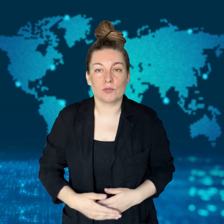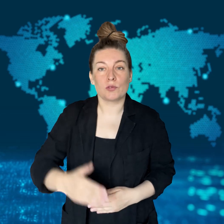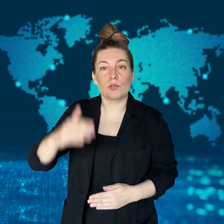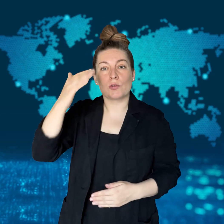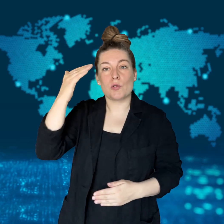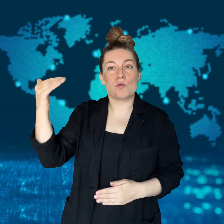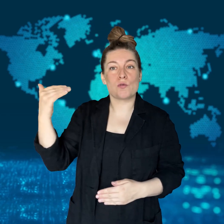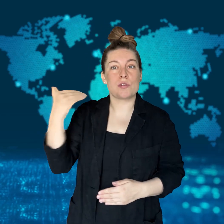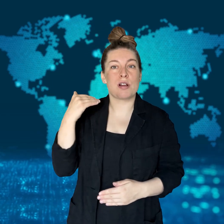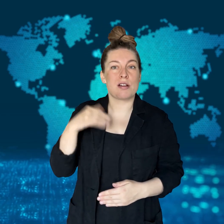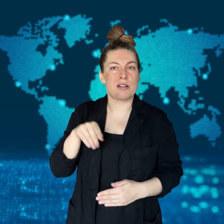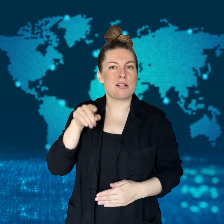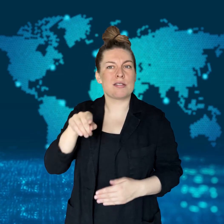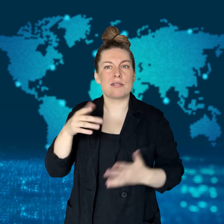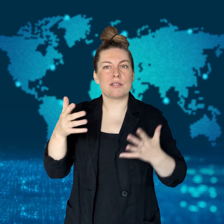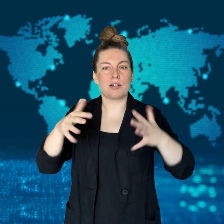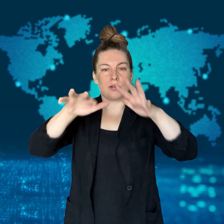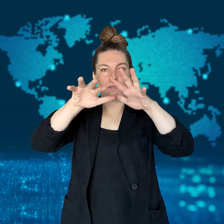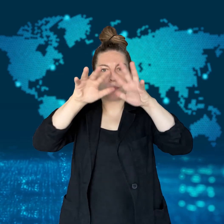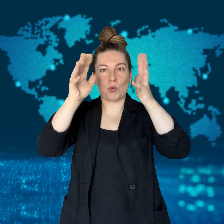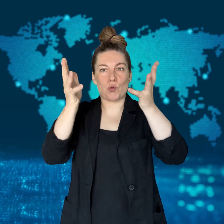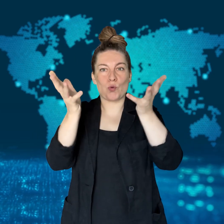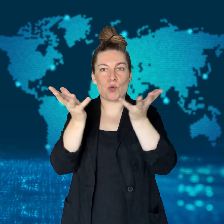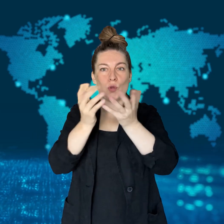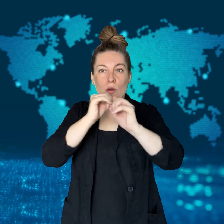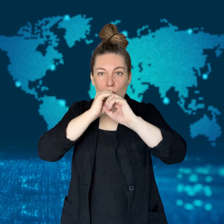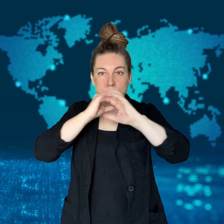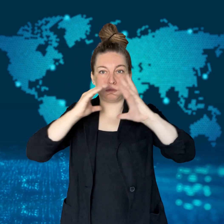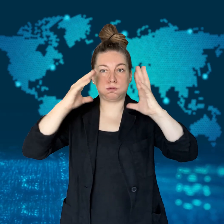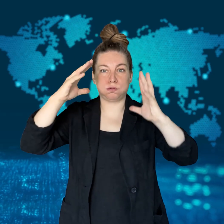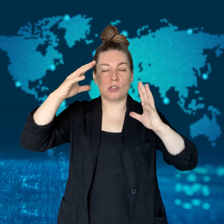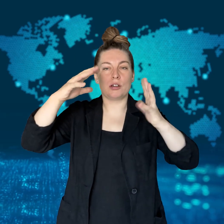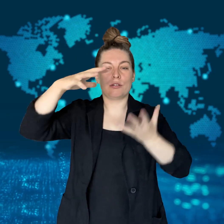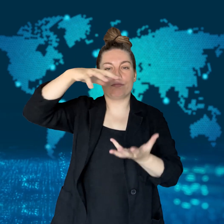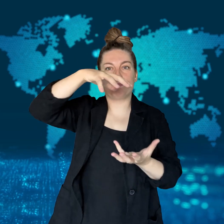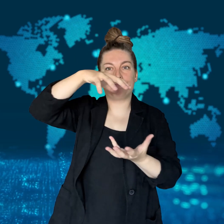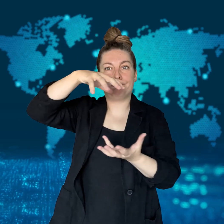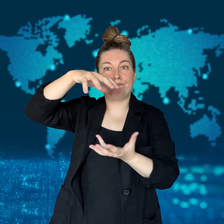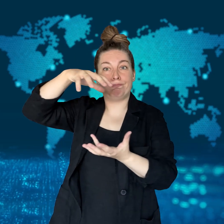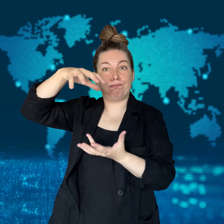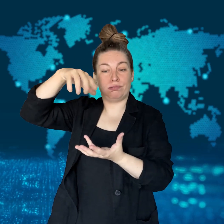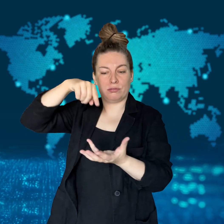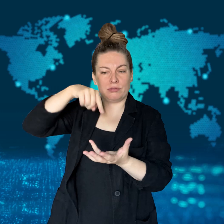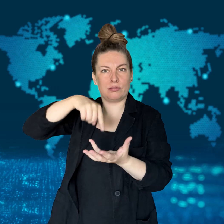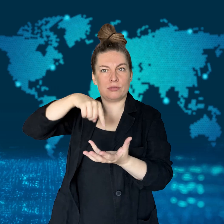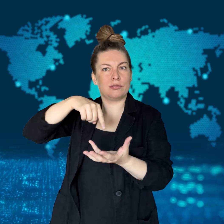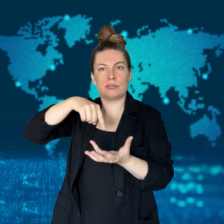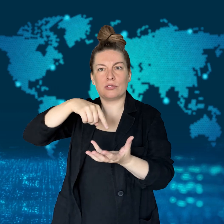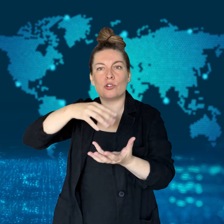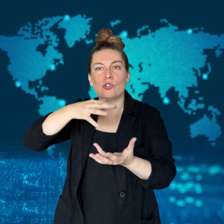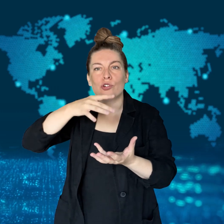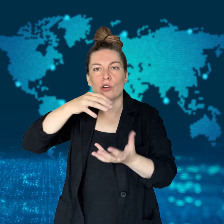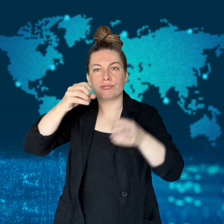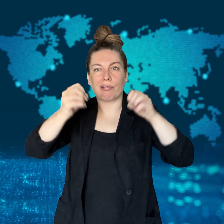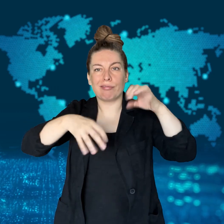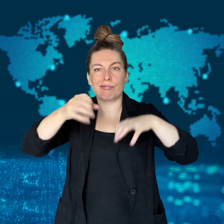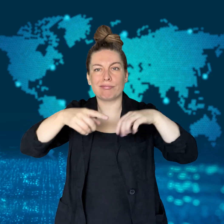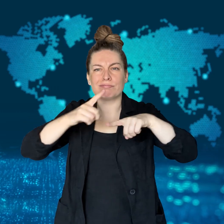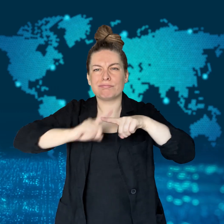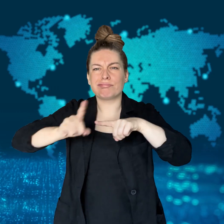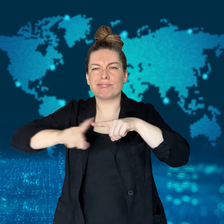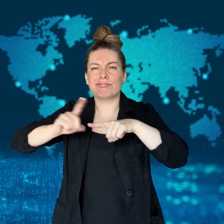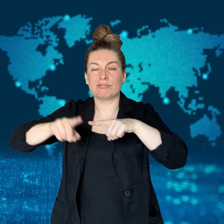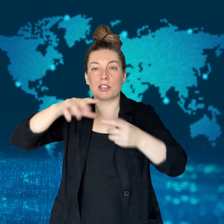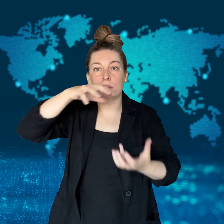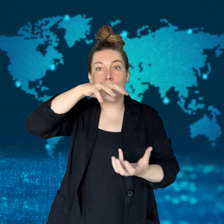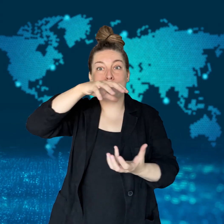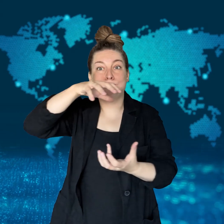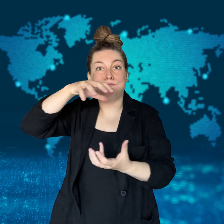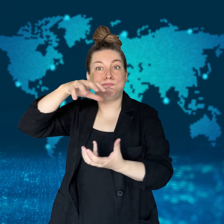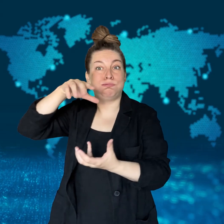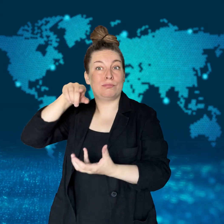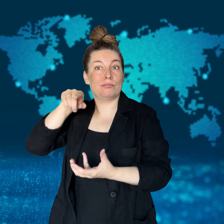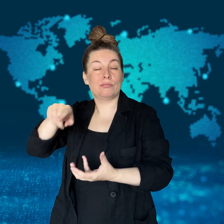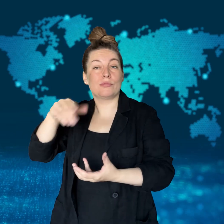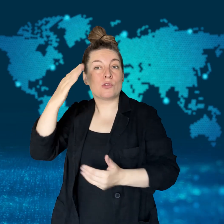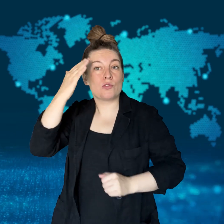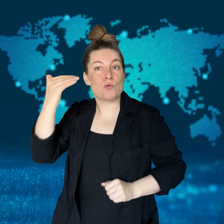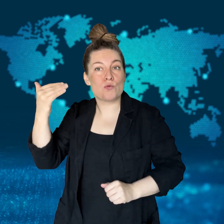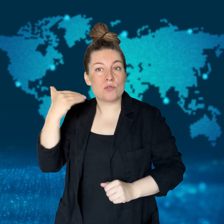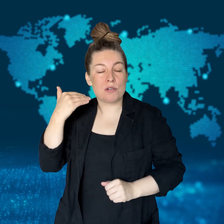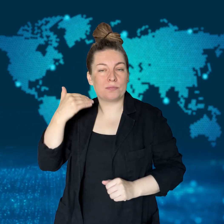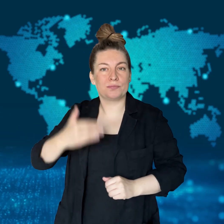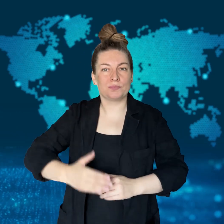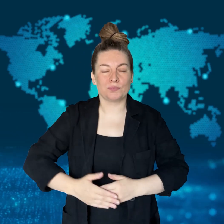Trash-filled balloons